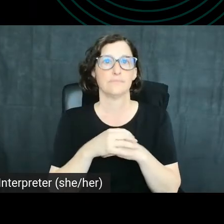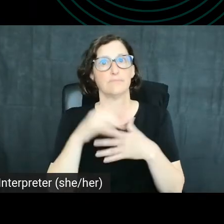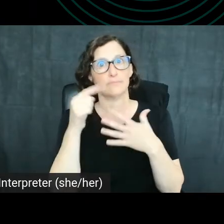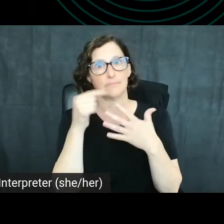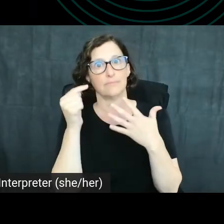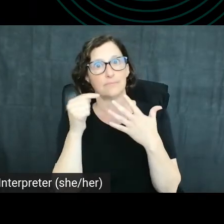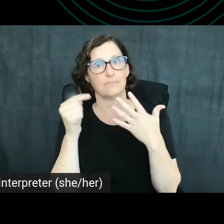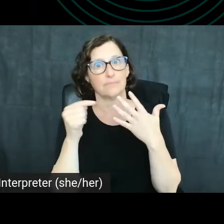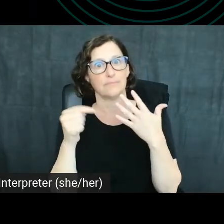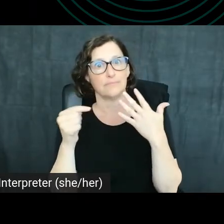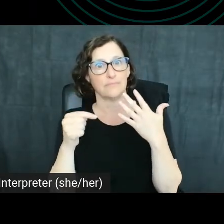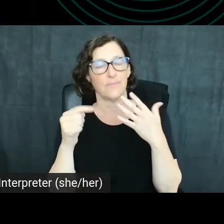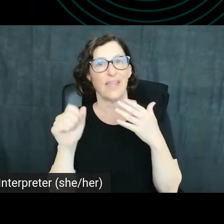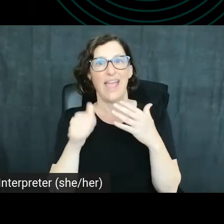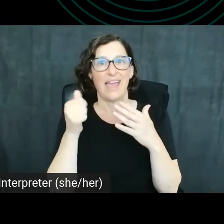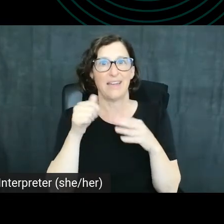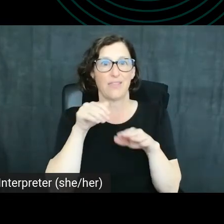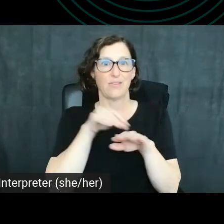and those Indigenous people whose names we don't know anymore.